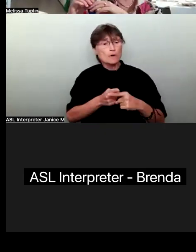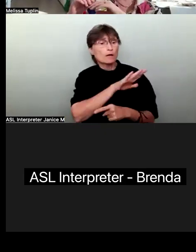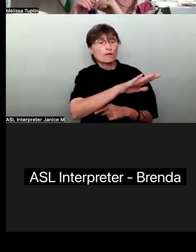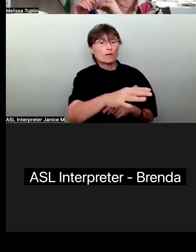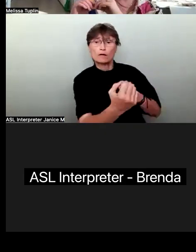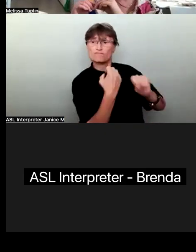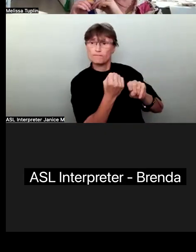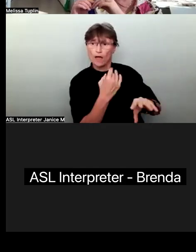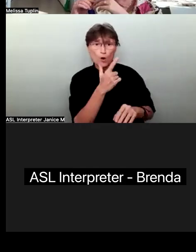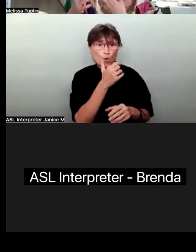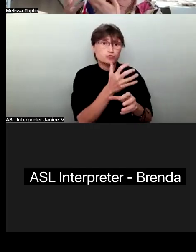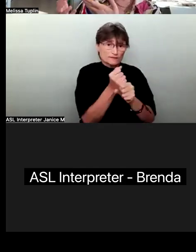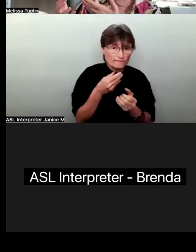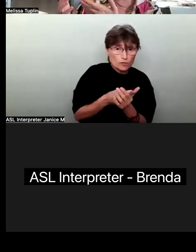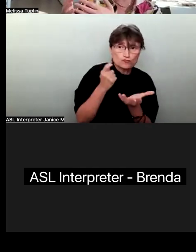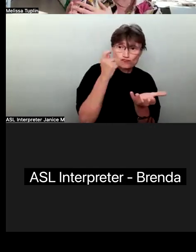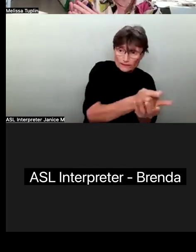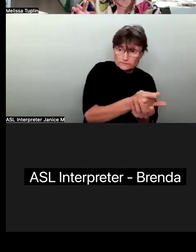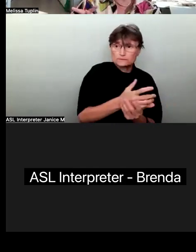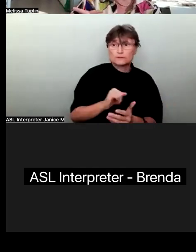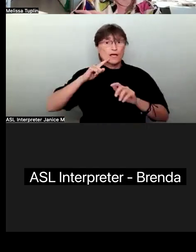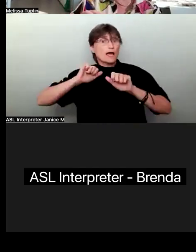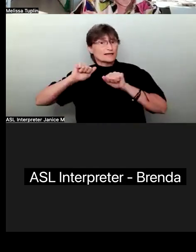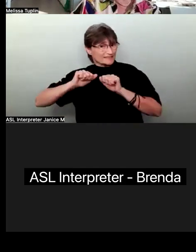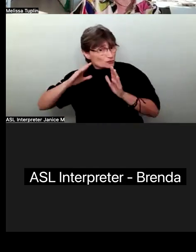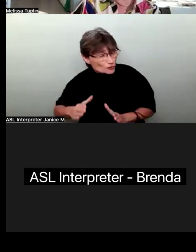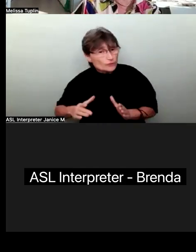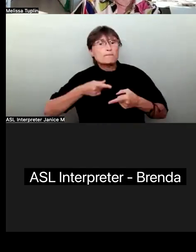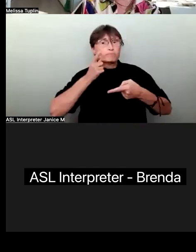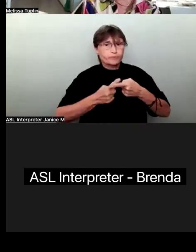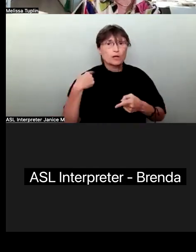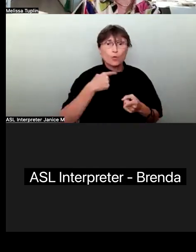and undertaking research about what other funders do. Some of you in the room here may